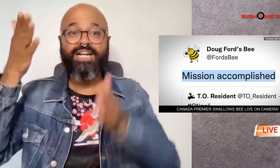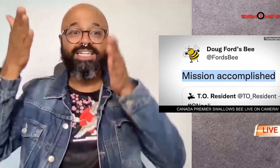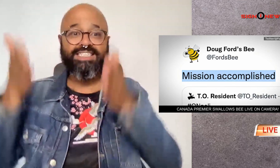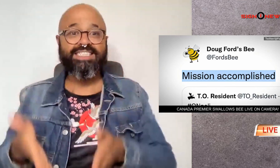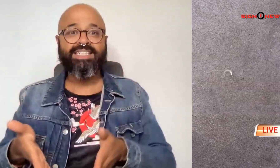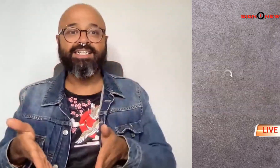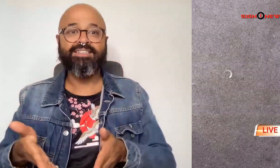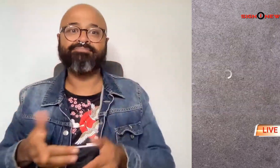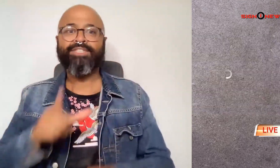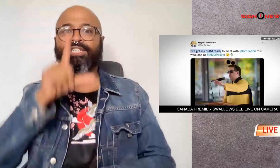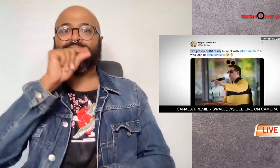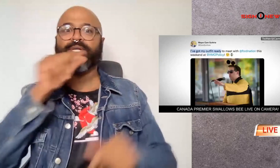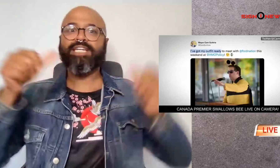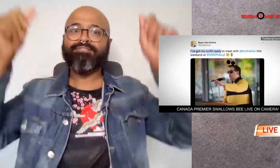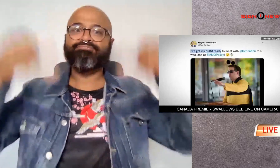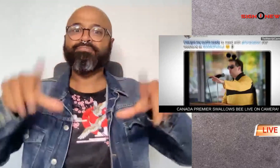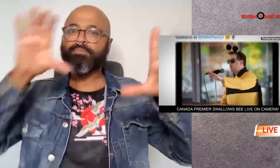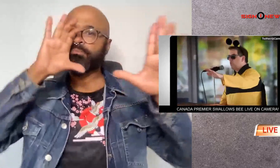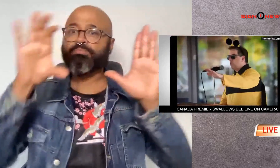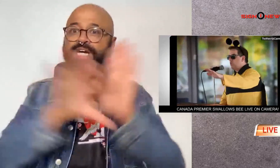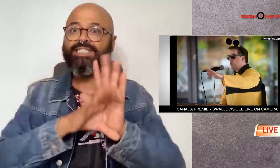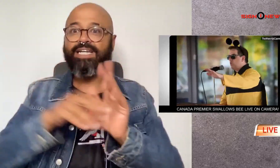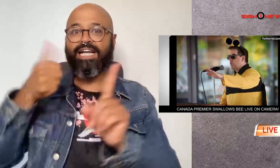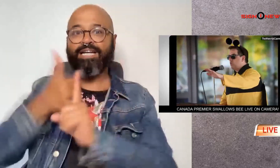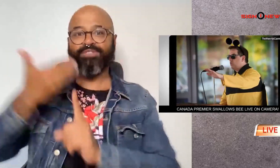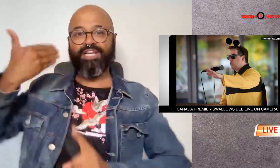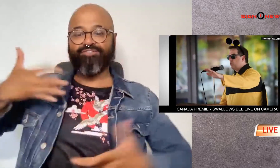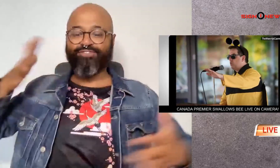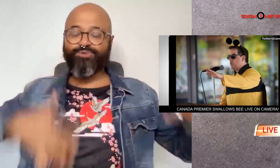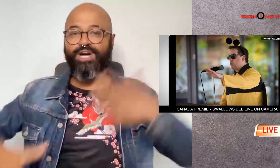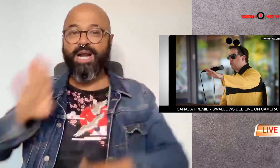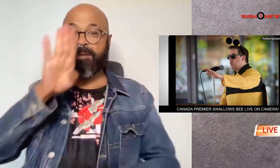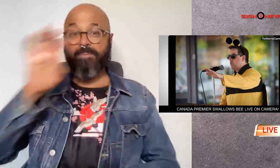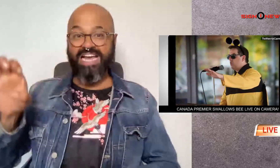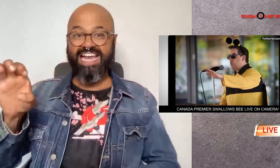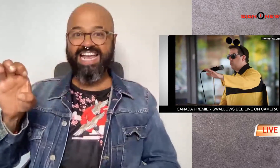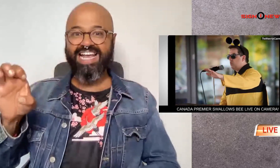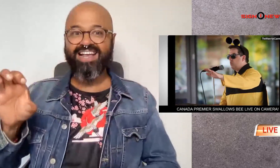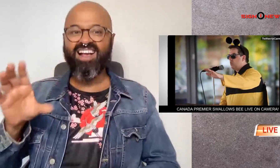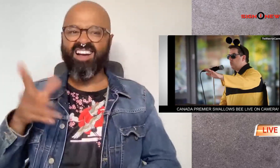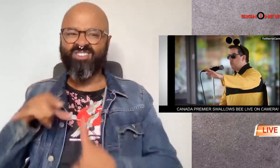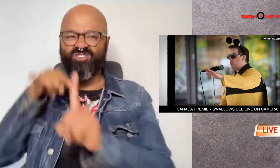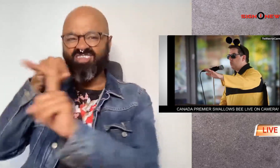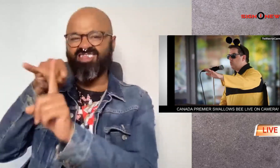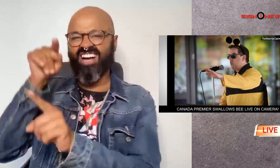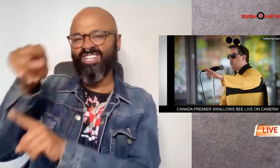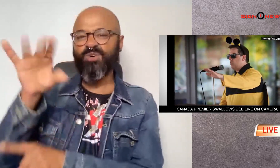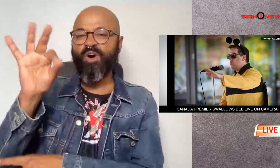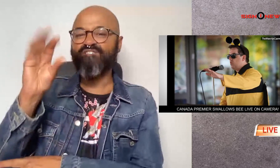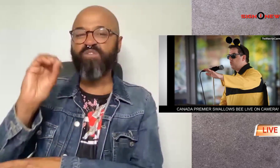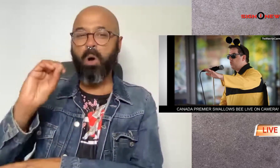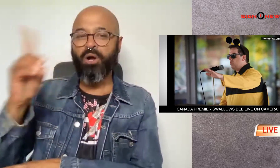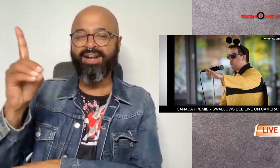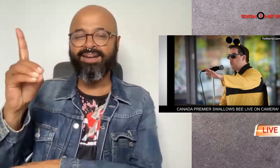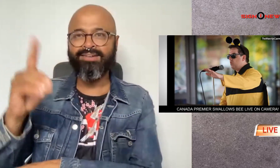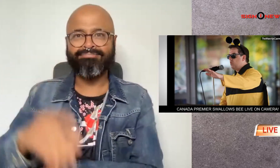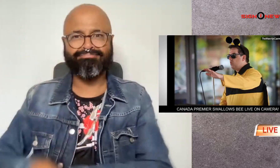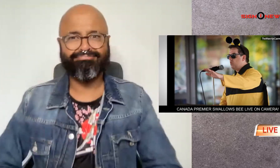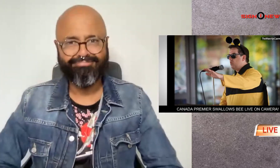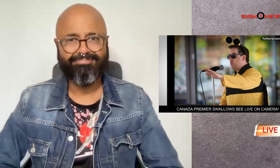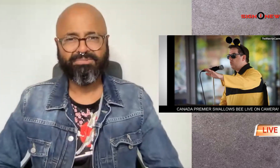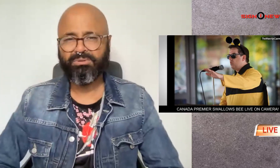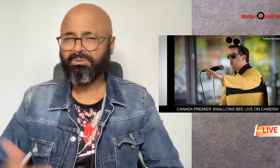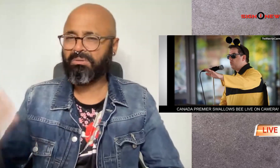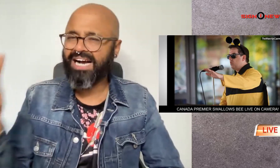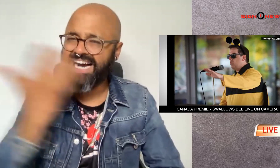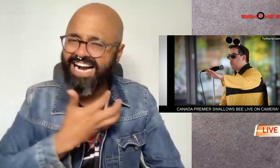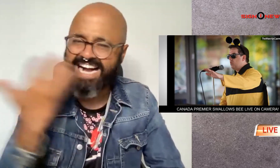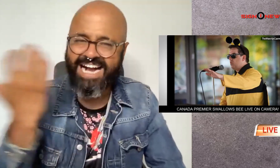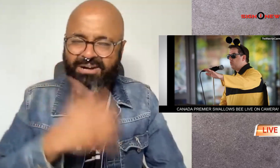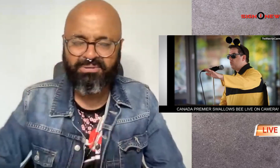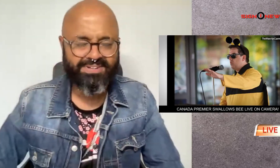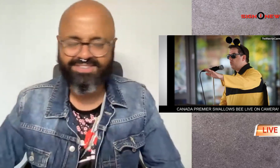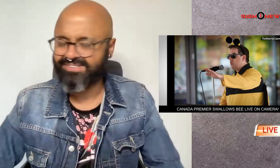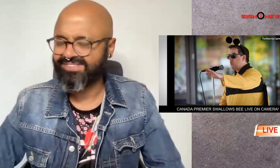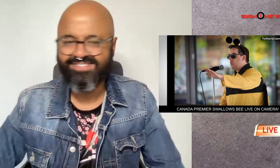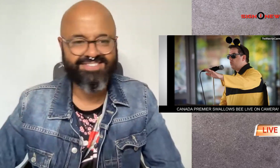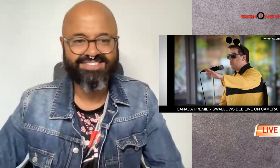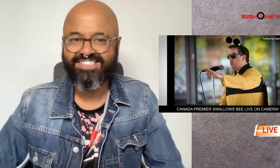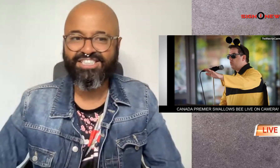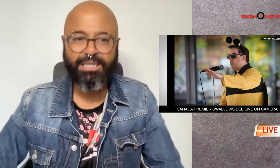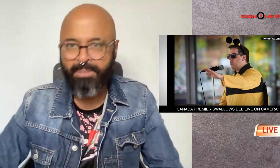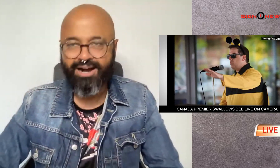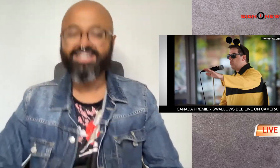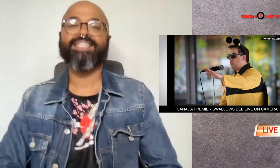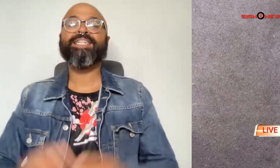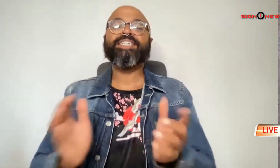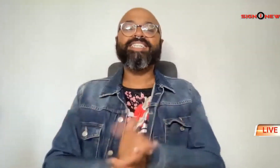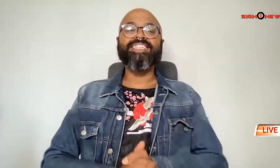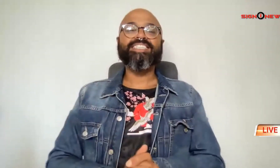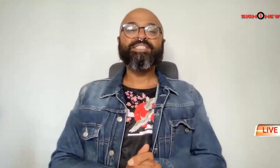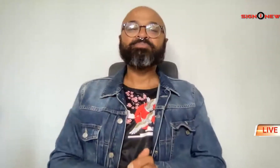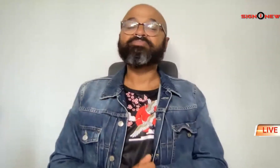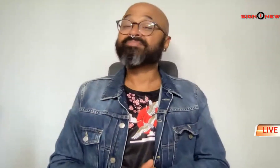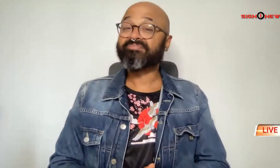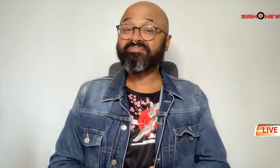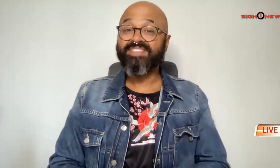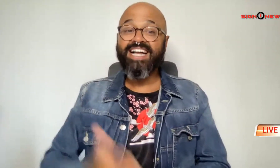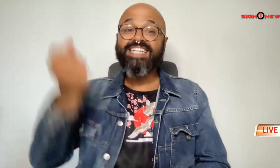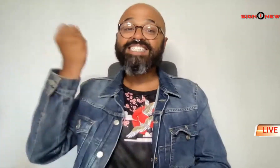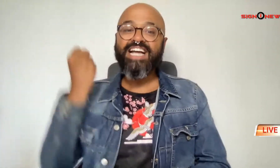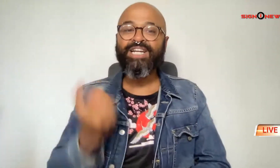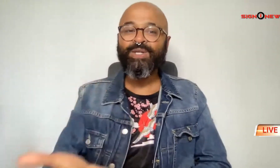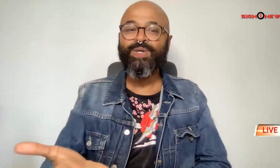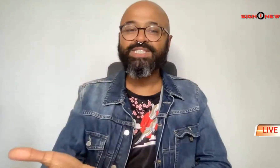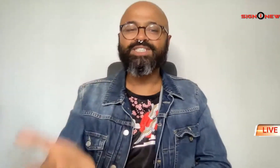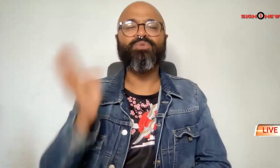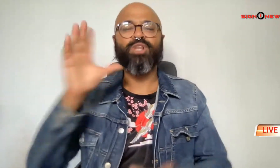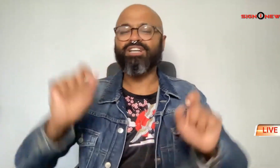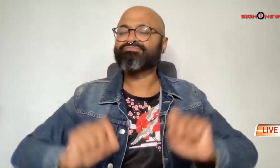a fellow politician tweeted a photo of himself dressed as a bee to tease Ford wow Sign1News